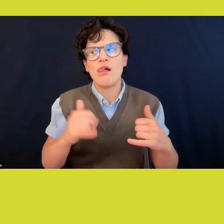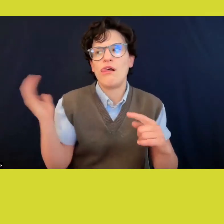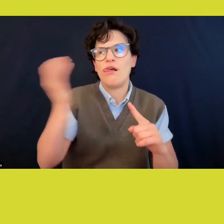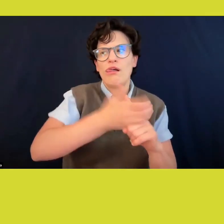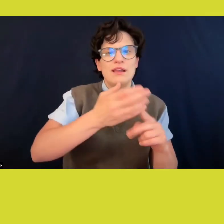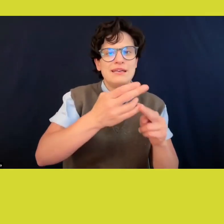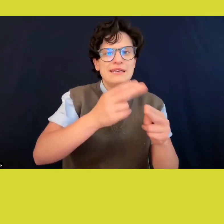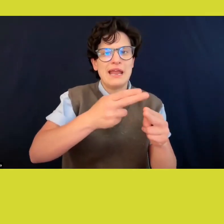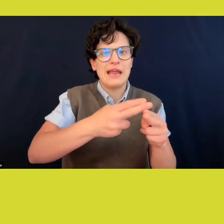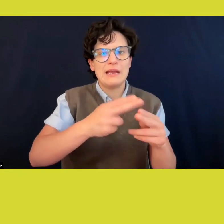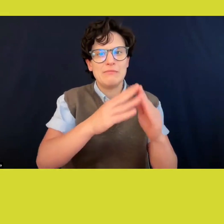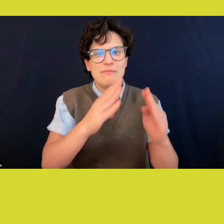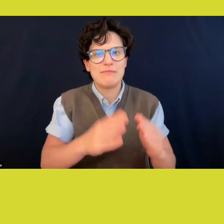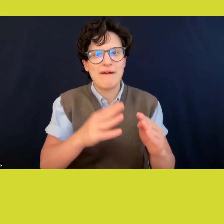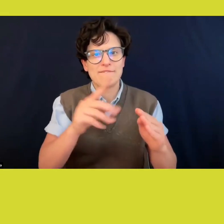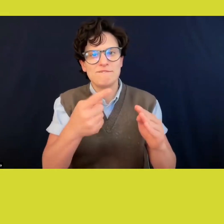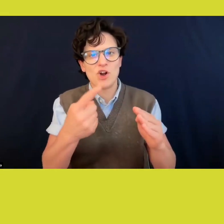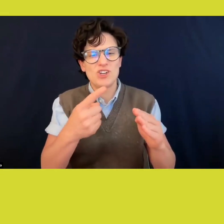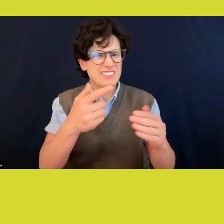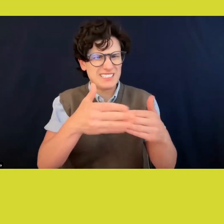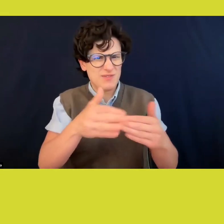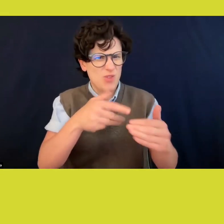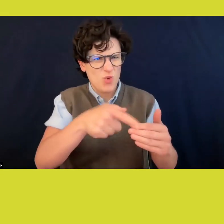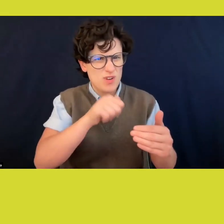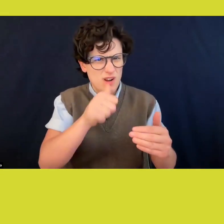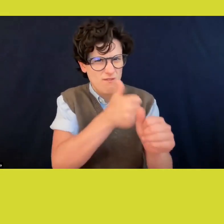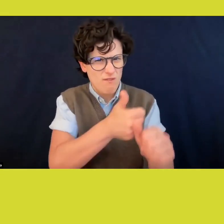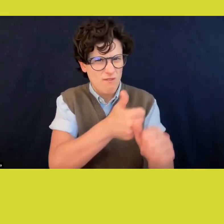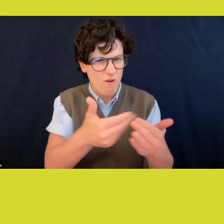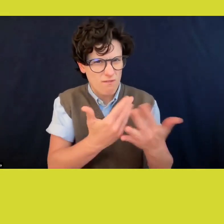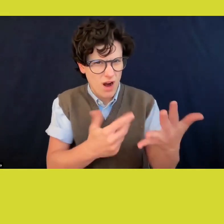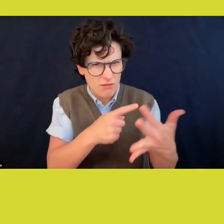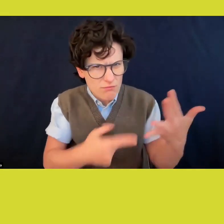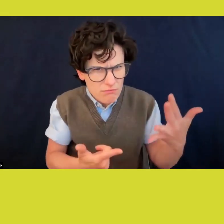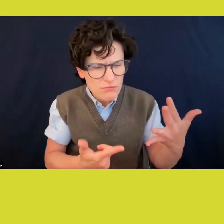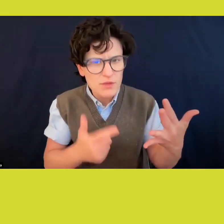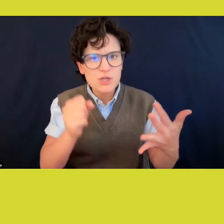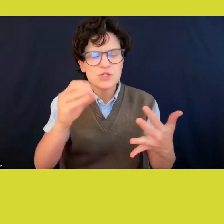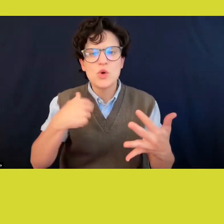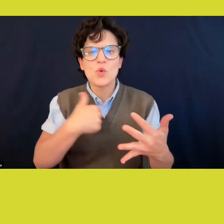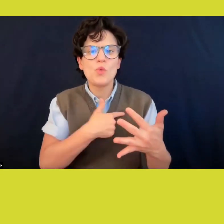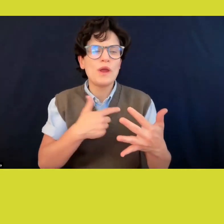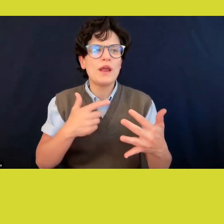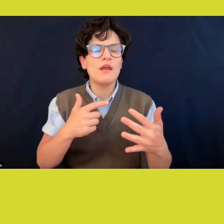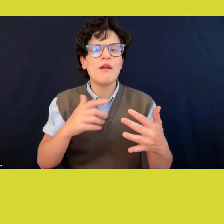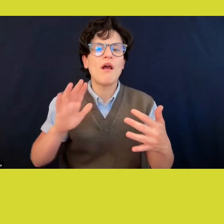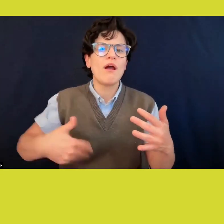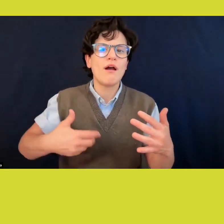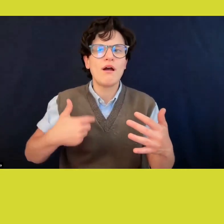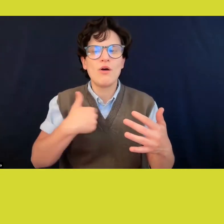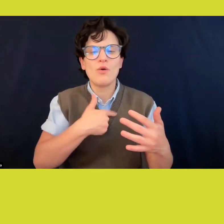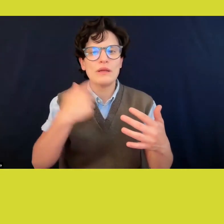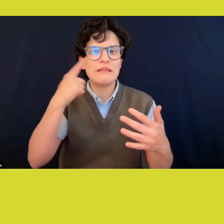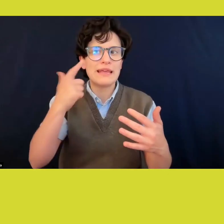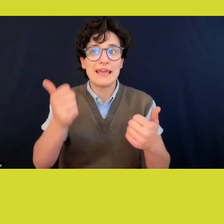so I think like we've we have gotten into the habit of referring to anything that is low barrier uh as